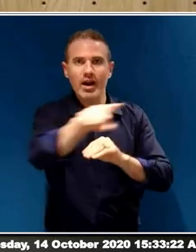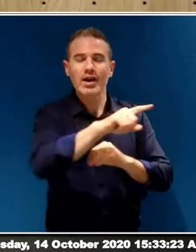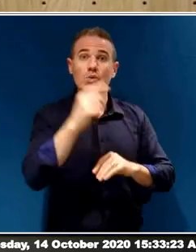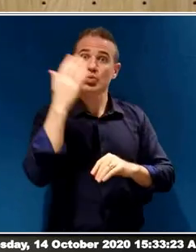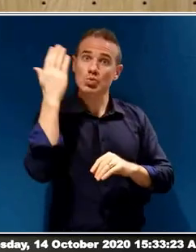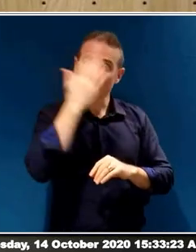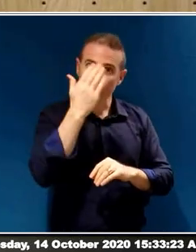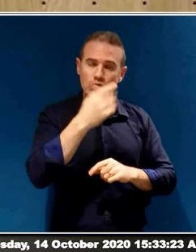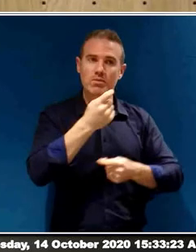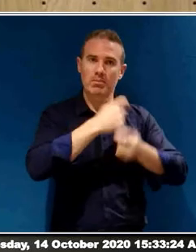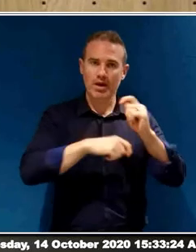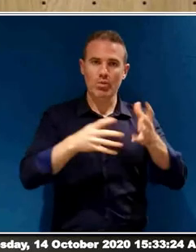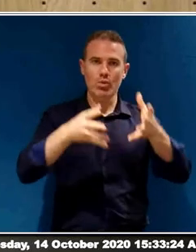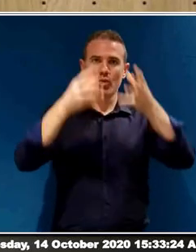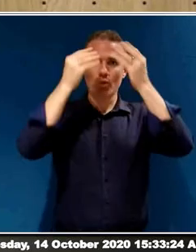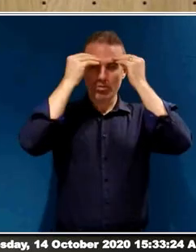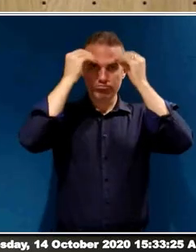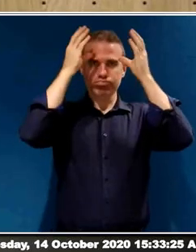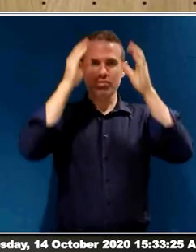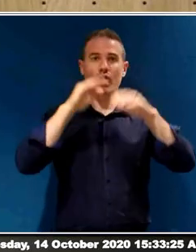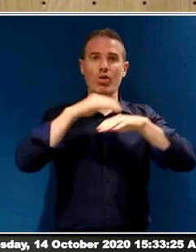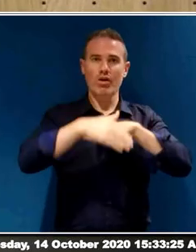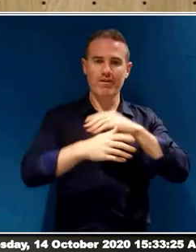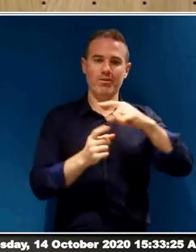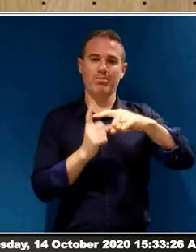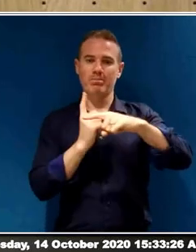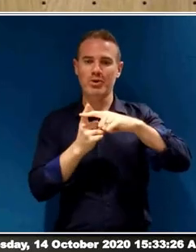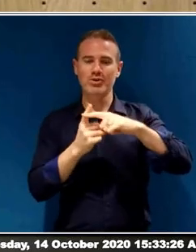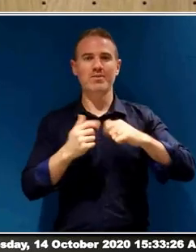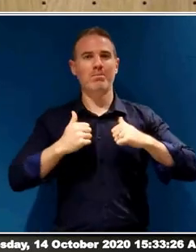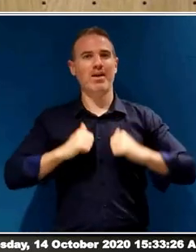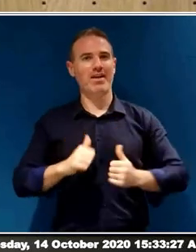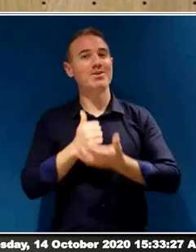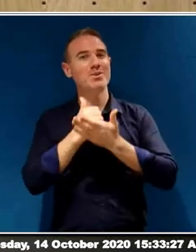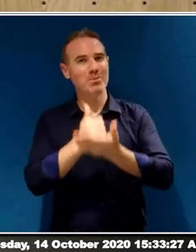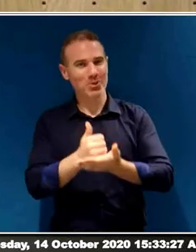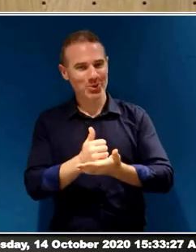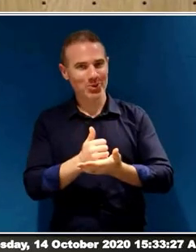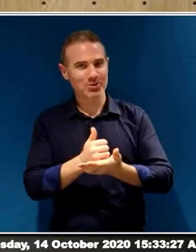They extended that trial from 2009 until 2011.